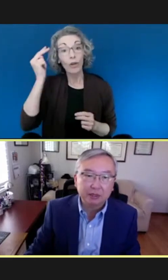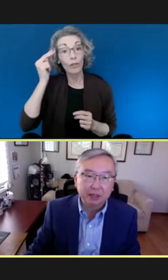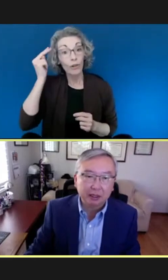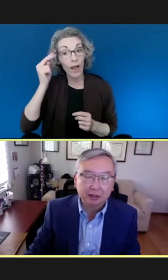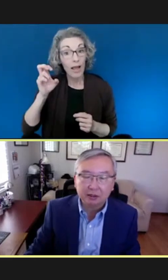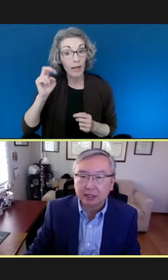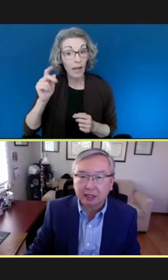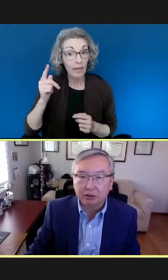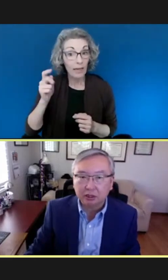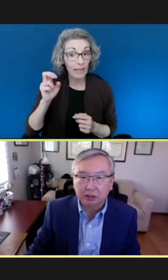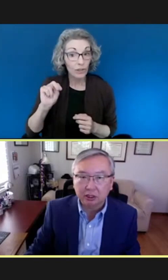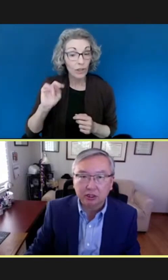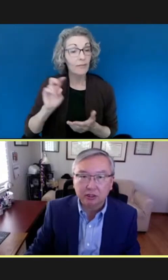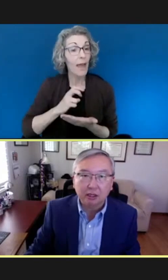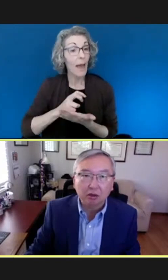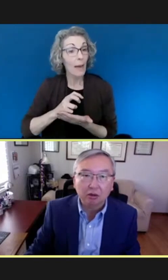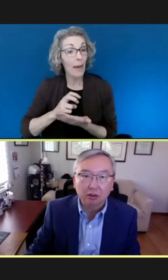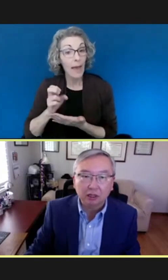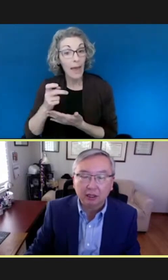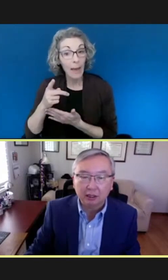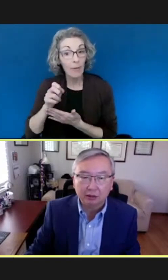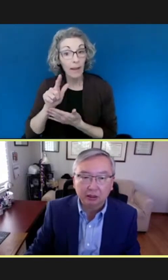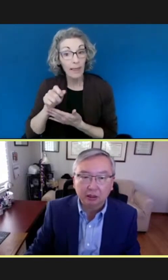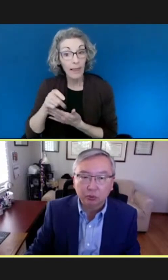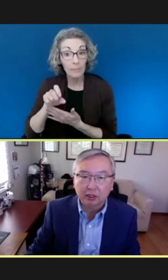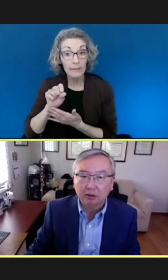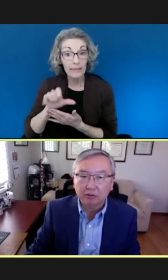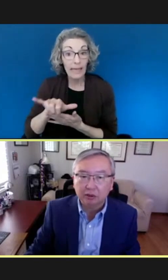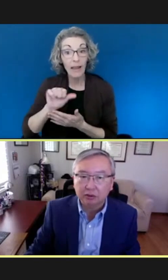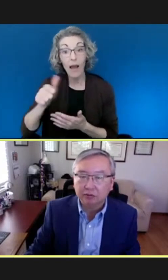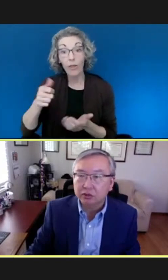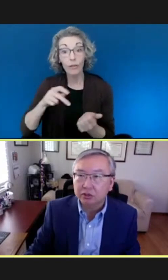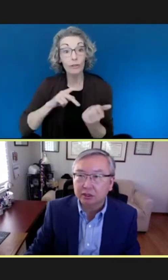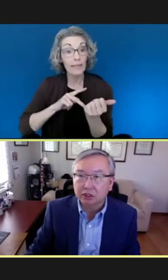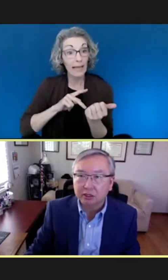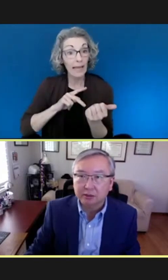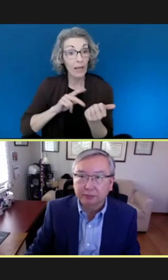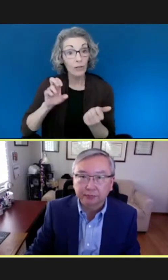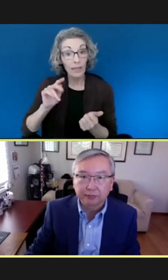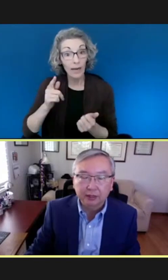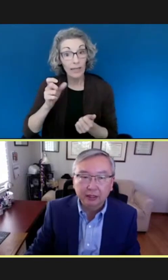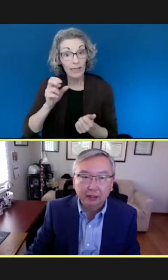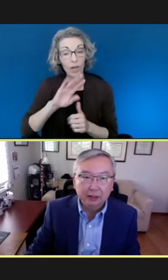other psychiatric conditions are all under the umbrella of neurodiverse conditions.